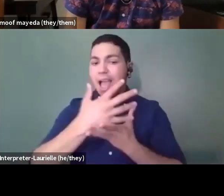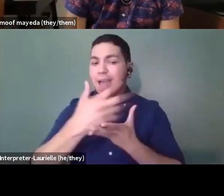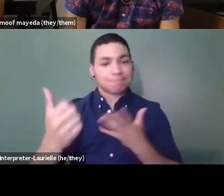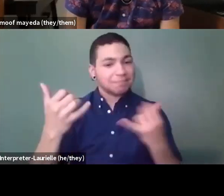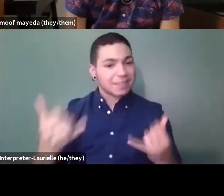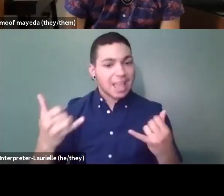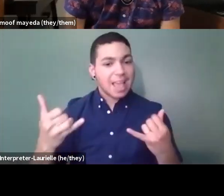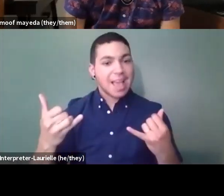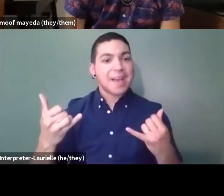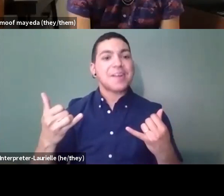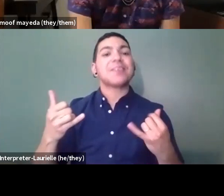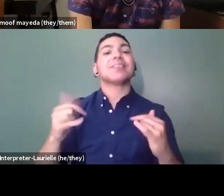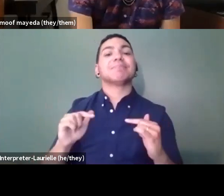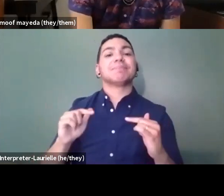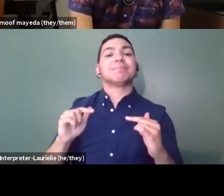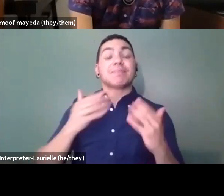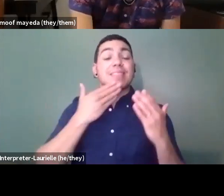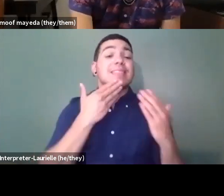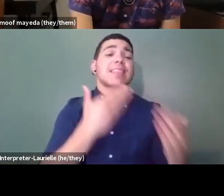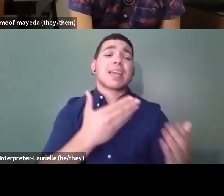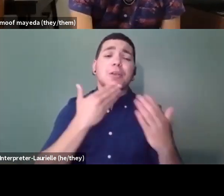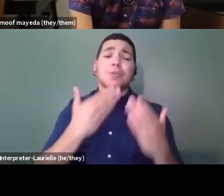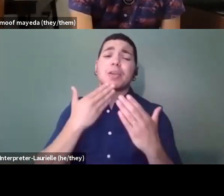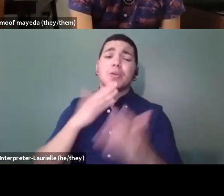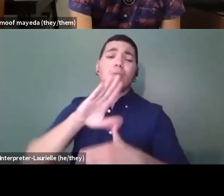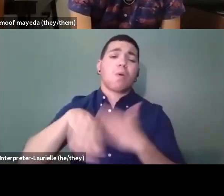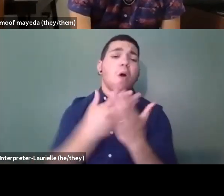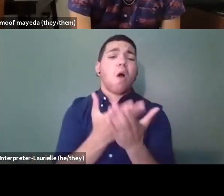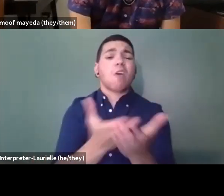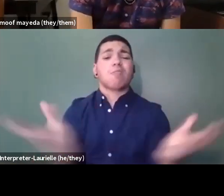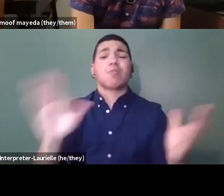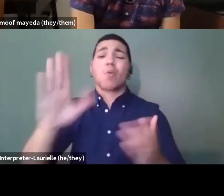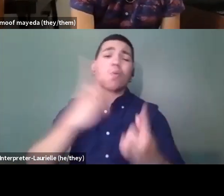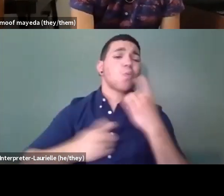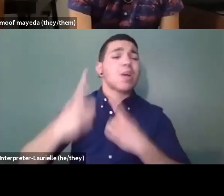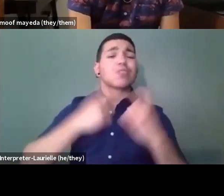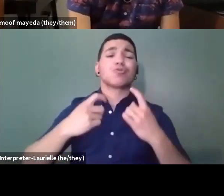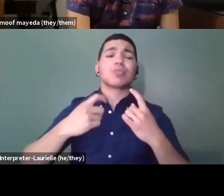community and we want to thank our panelists who stood up for their rights and the rights of others.